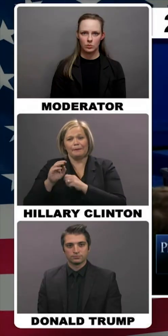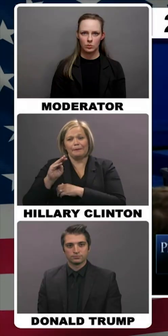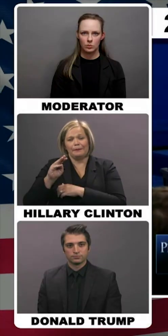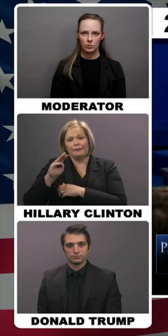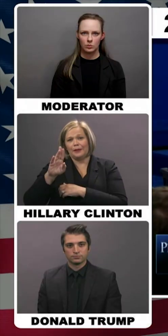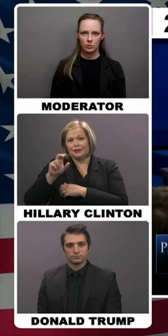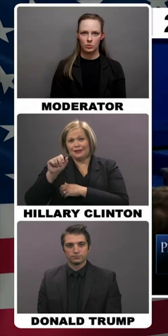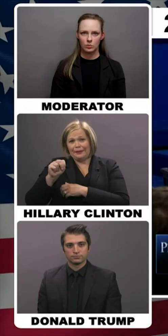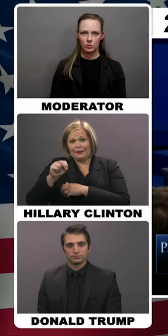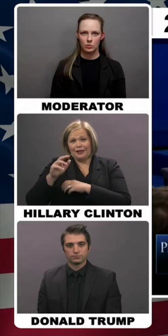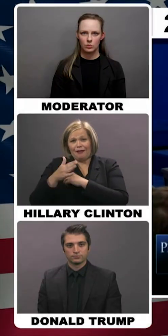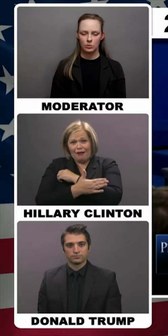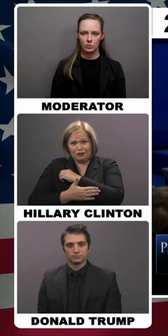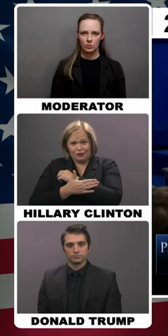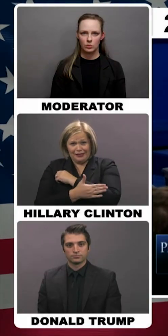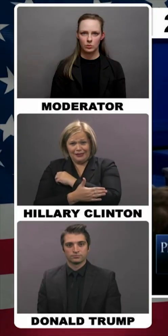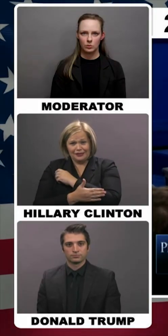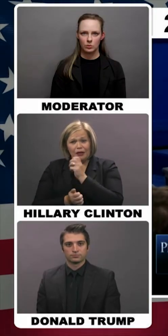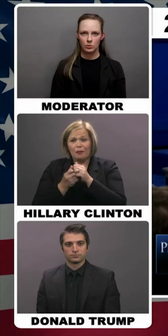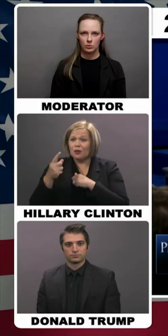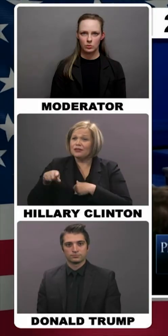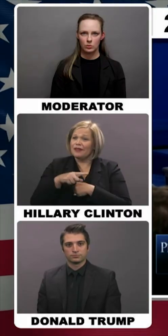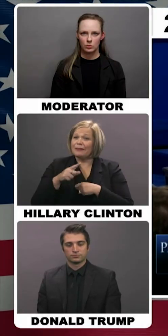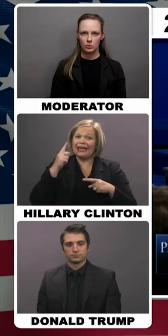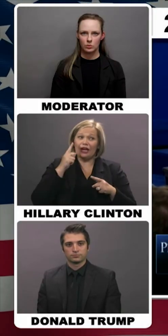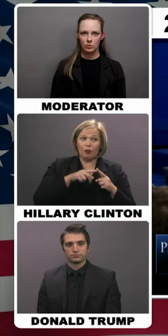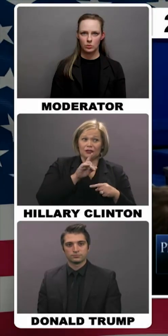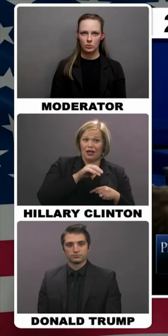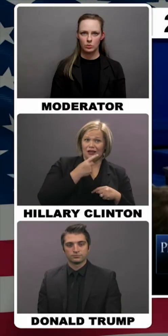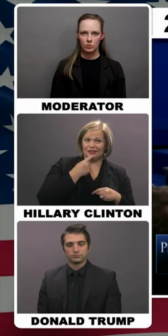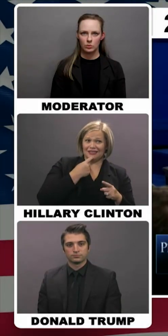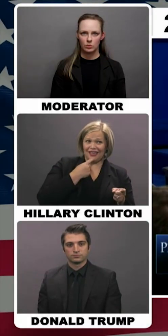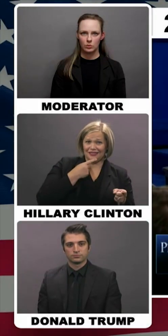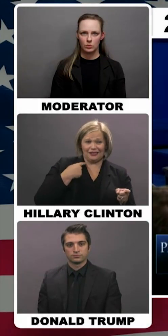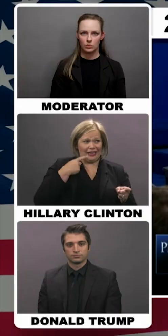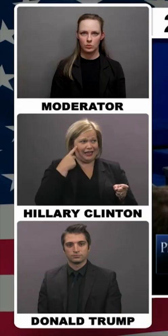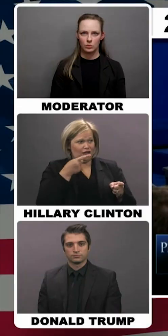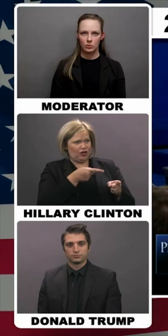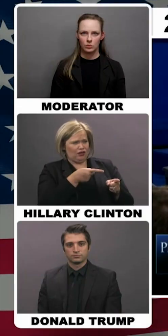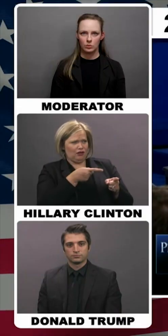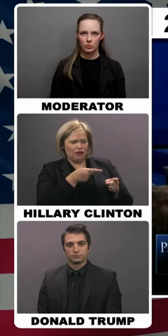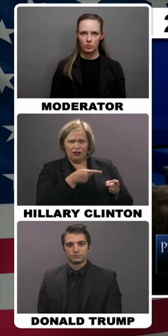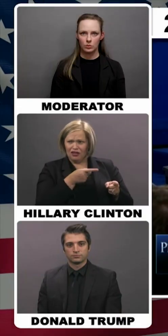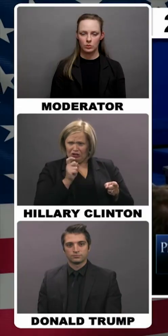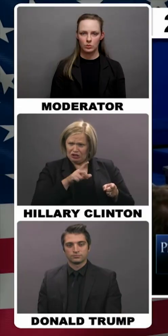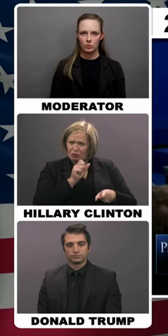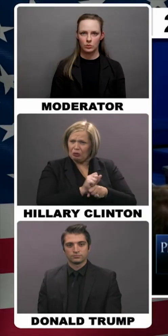a lot of those nations are hearing what Donald says and wondering why should we cooperate with the Americans?